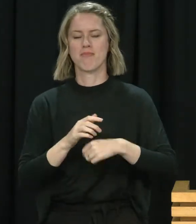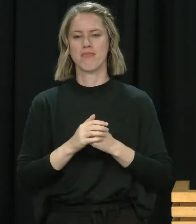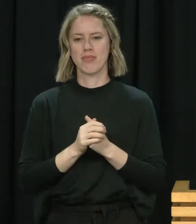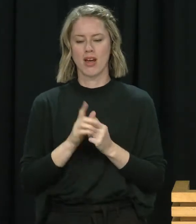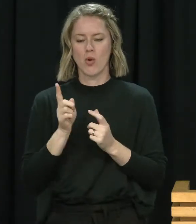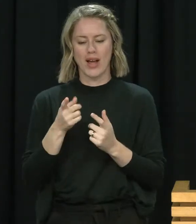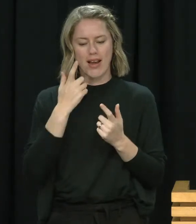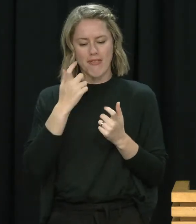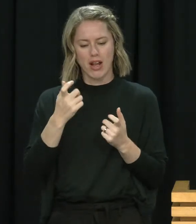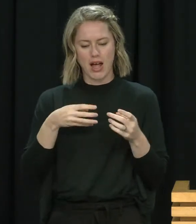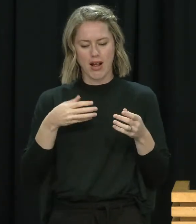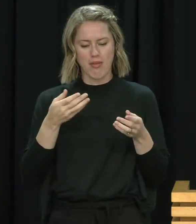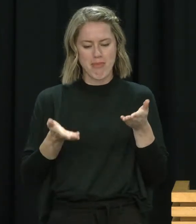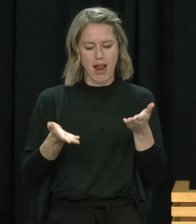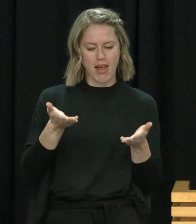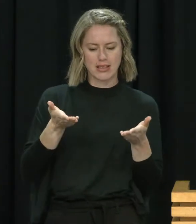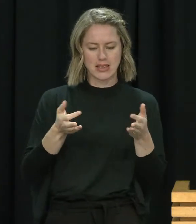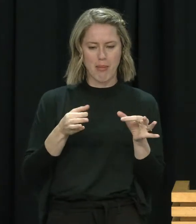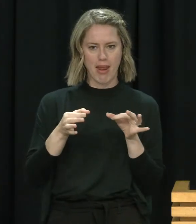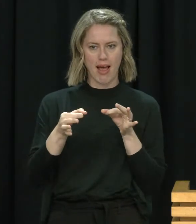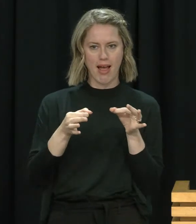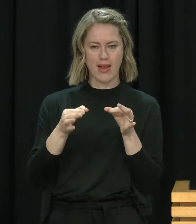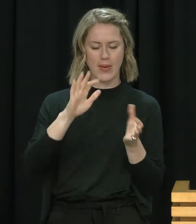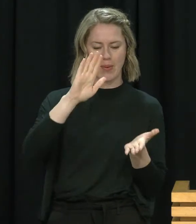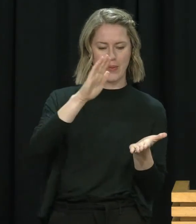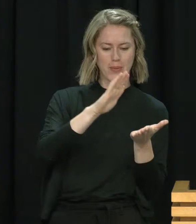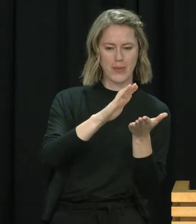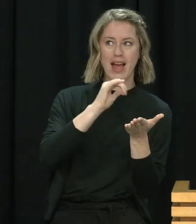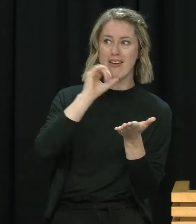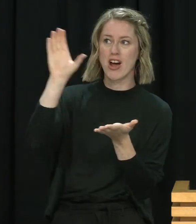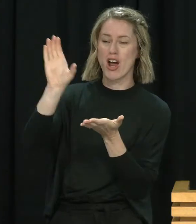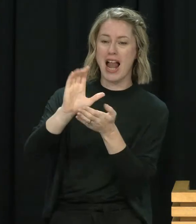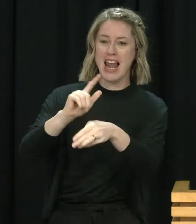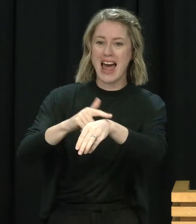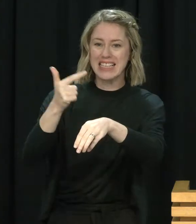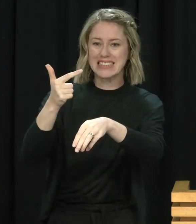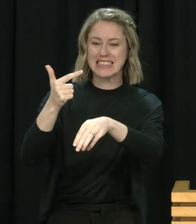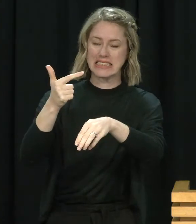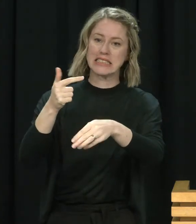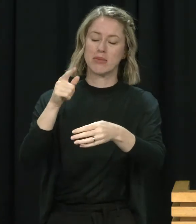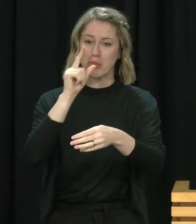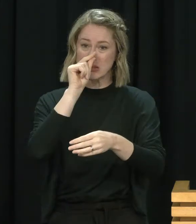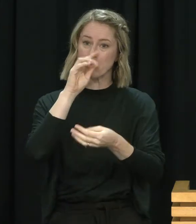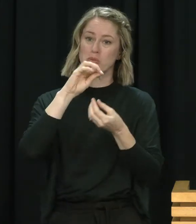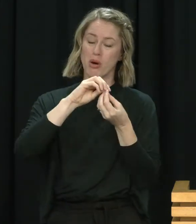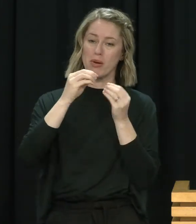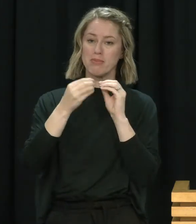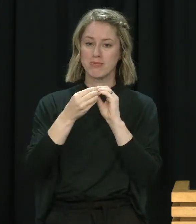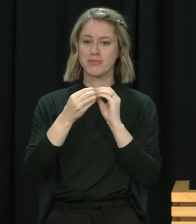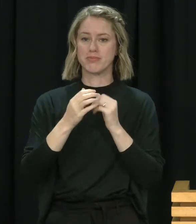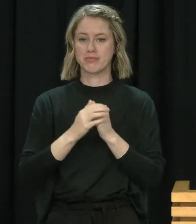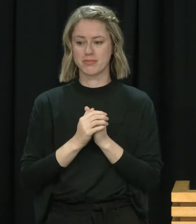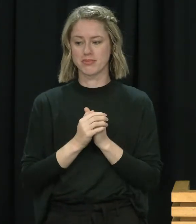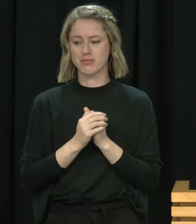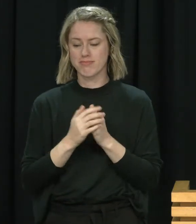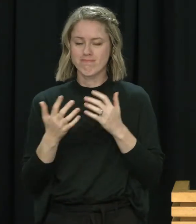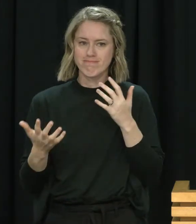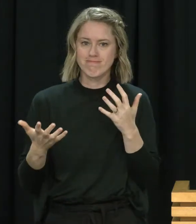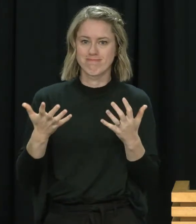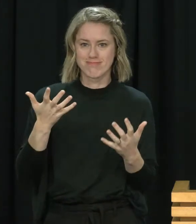when we're expecting another delivery, next Tuesday. So we have very carefully calibrated